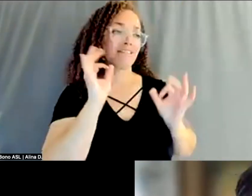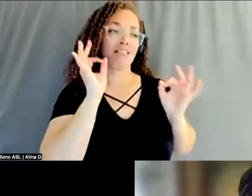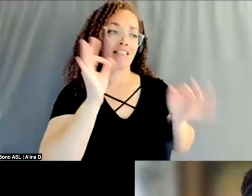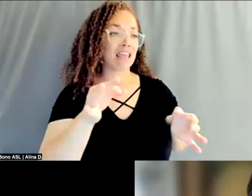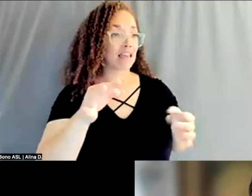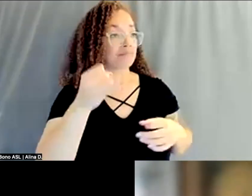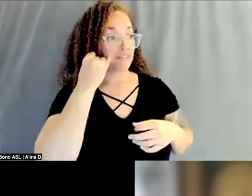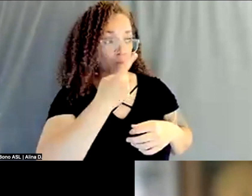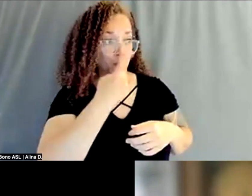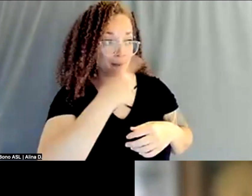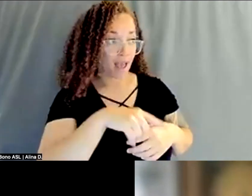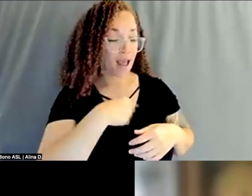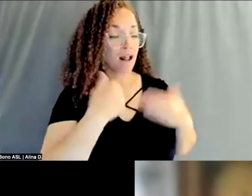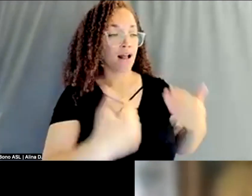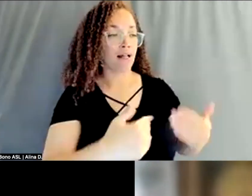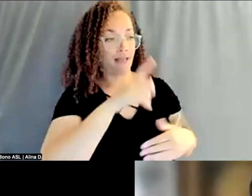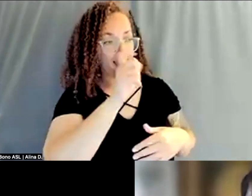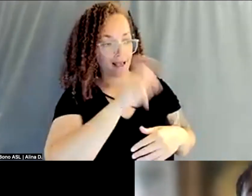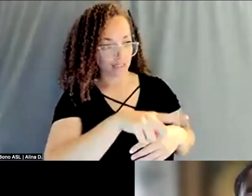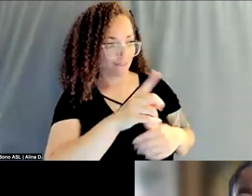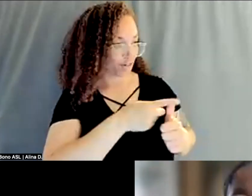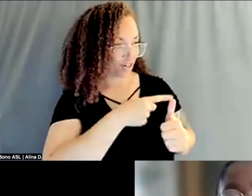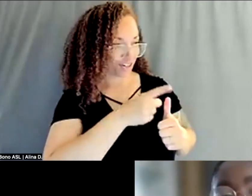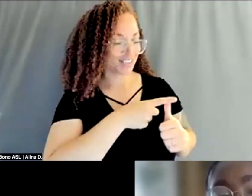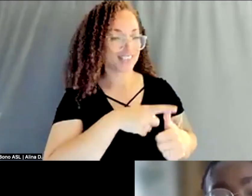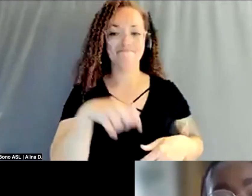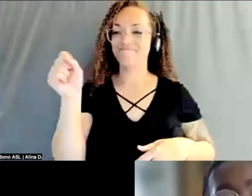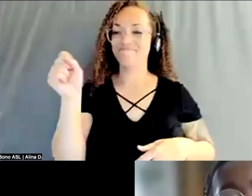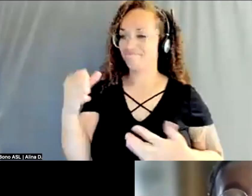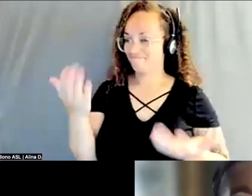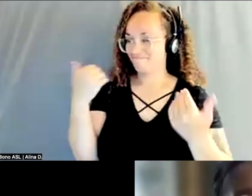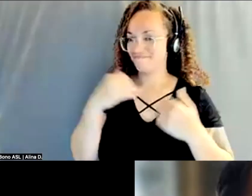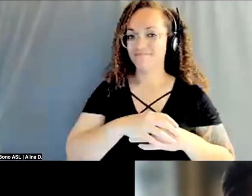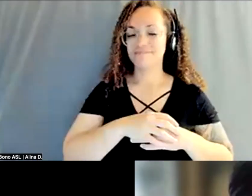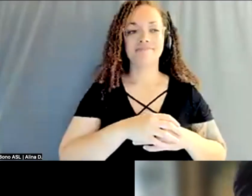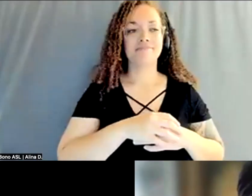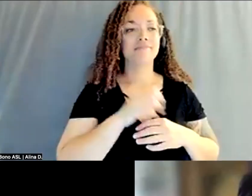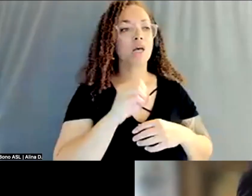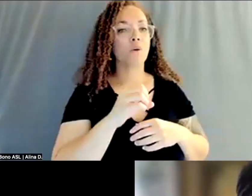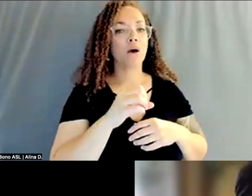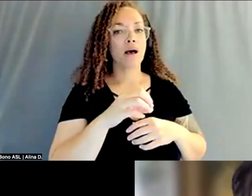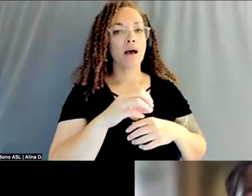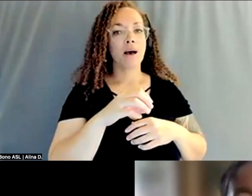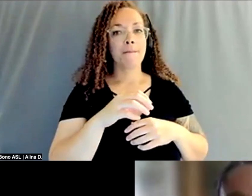So, “Motherworld” probably is like one of my favorite books that I've read so far this year.